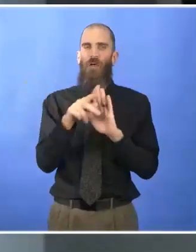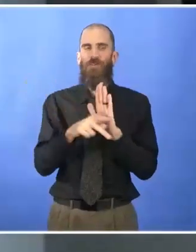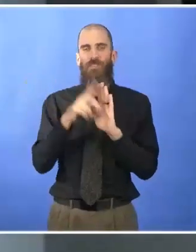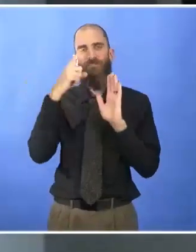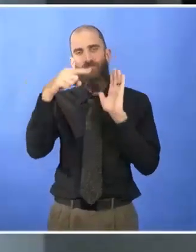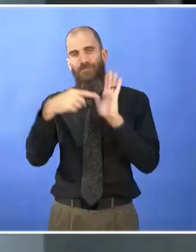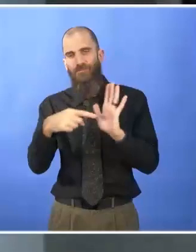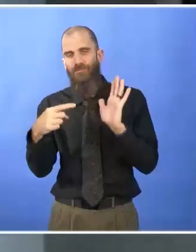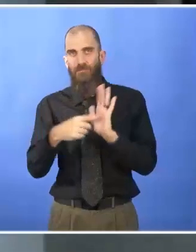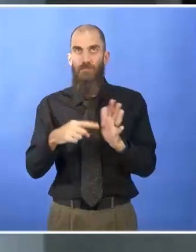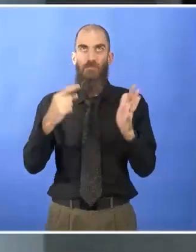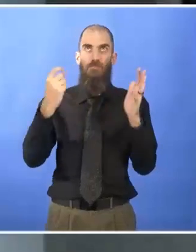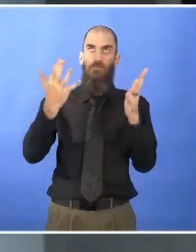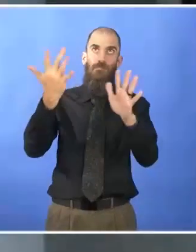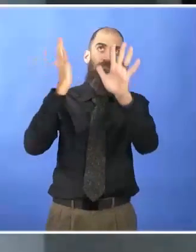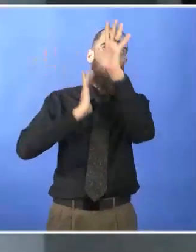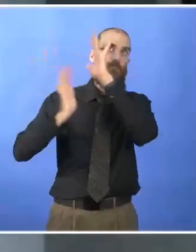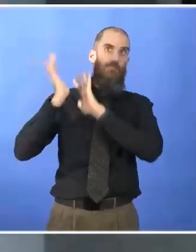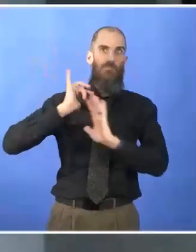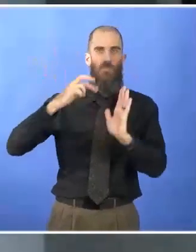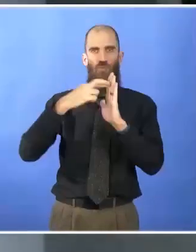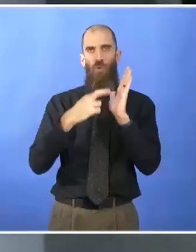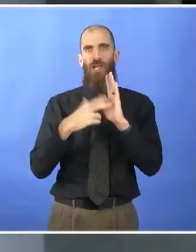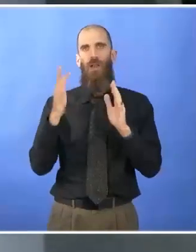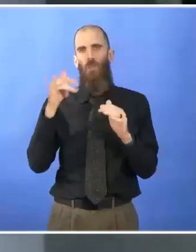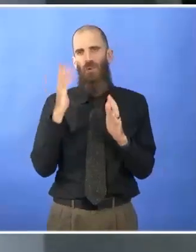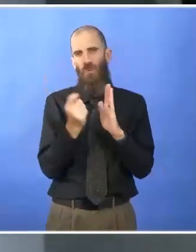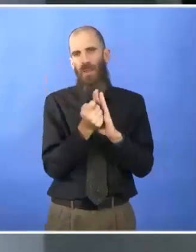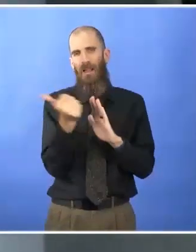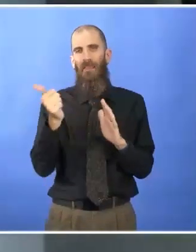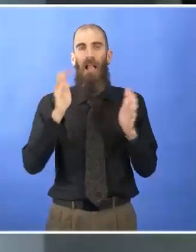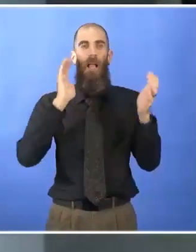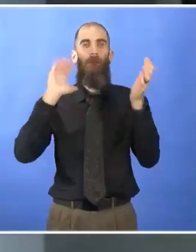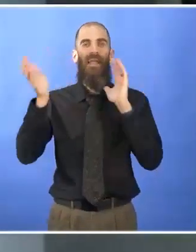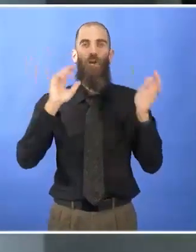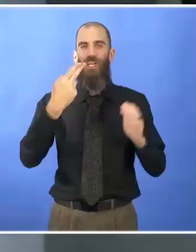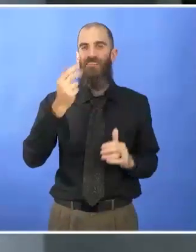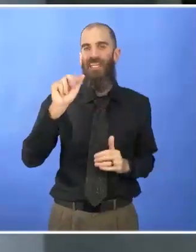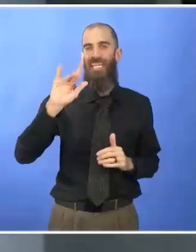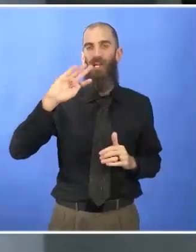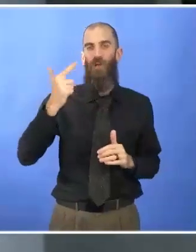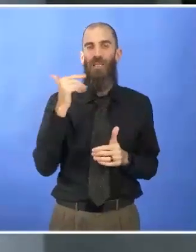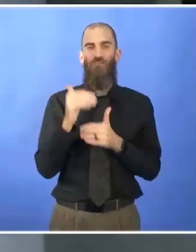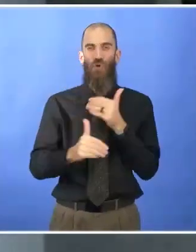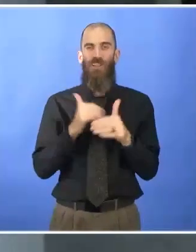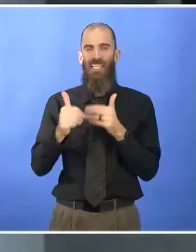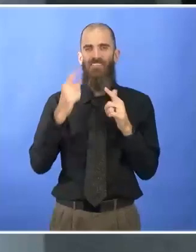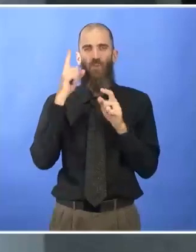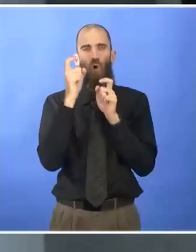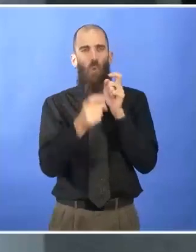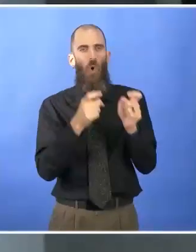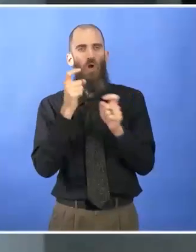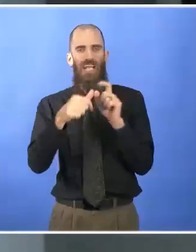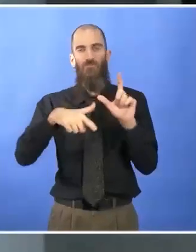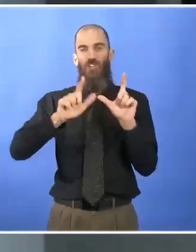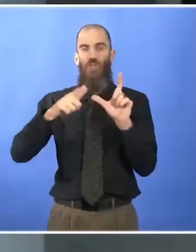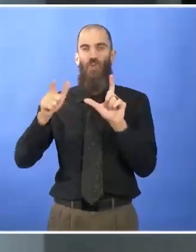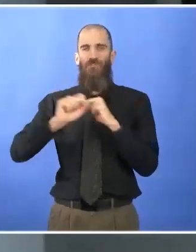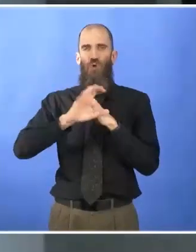OF THE COMPARATIVE HEARING PROCESS TO AWARD AND RENEW